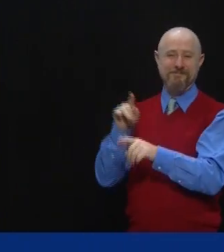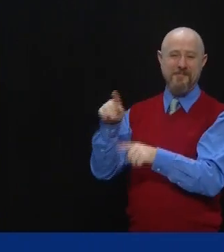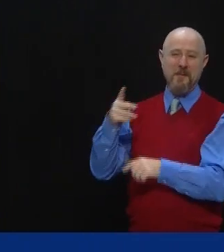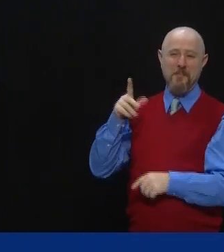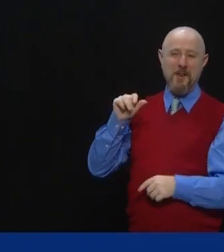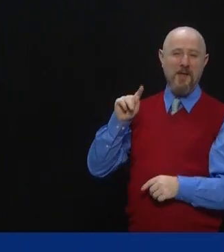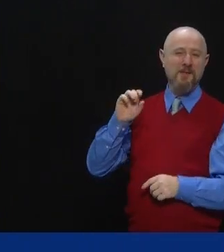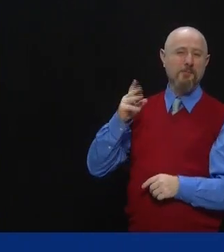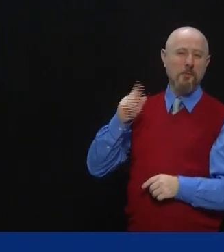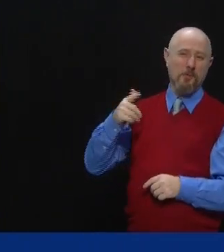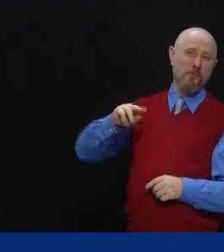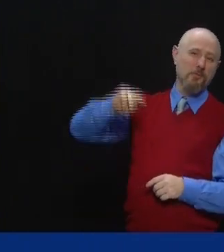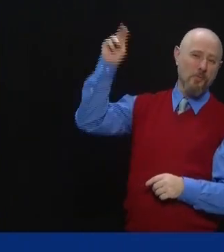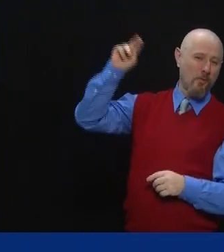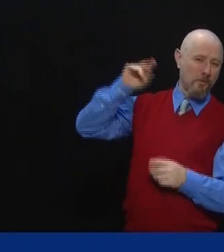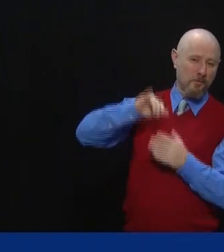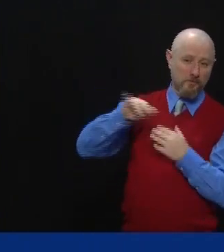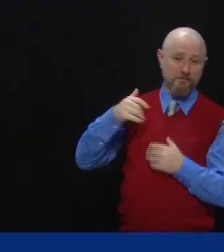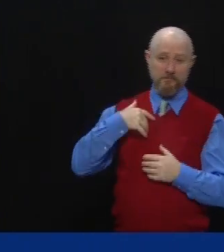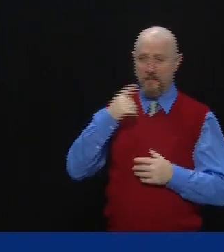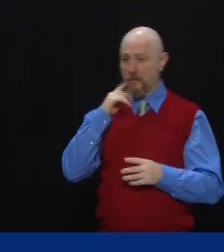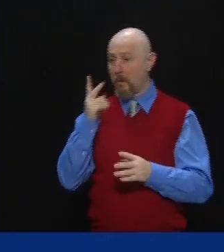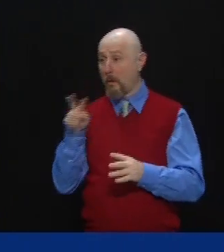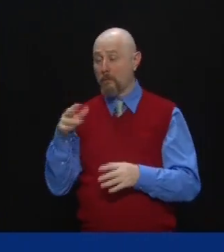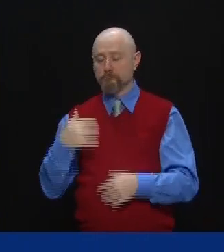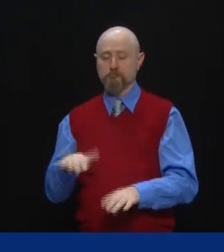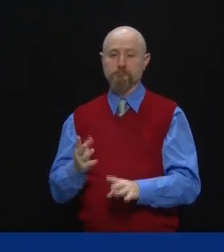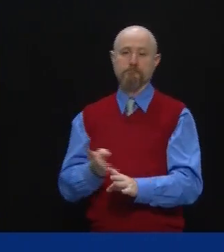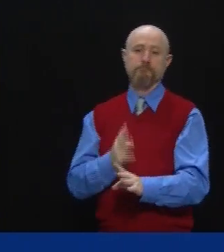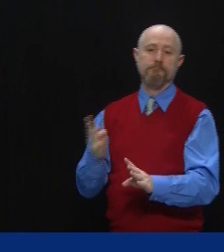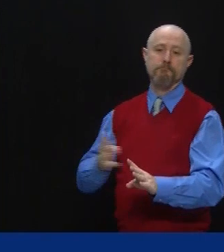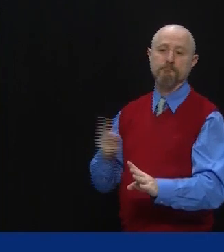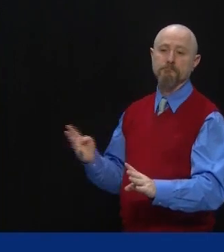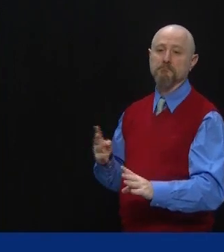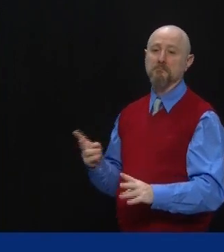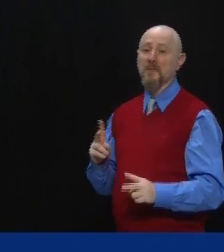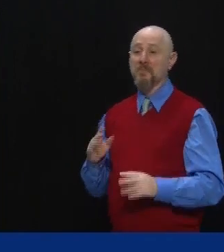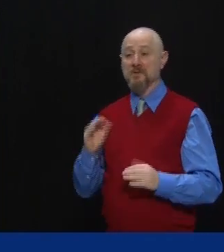LAUNCH THESE AS WELL. I JUST VISITED ONE IN PLATTSBURGH A COUPLE DAYS AGO